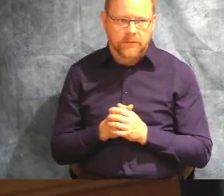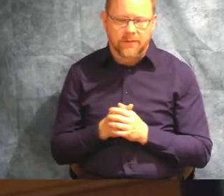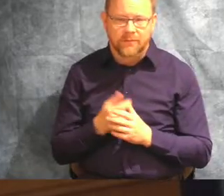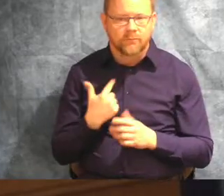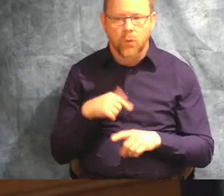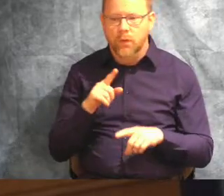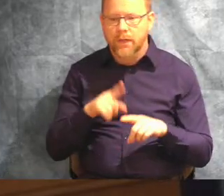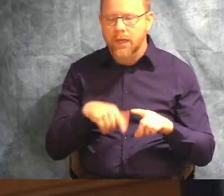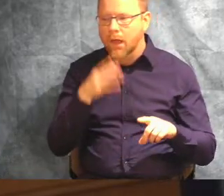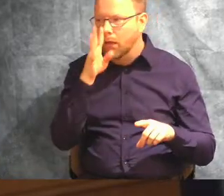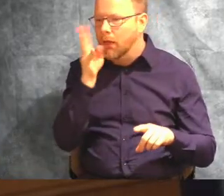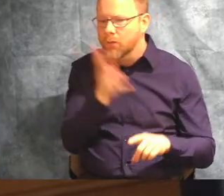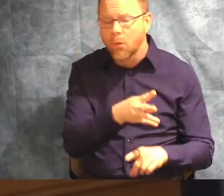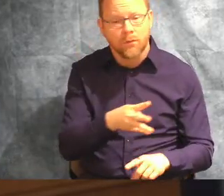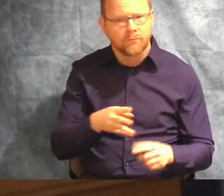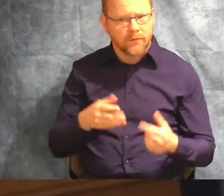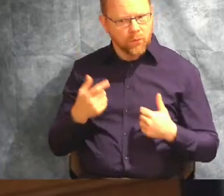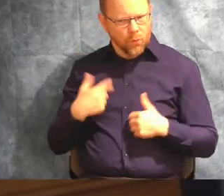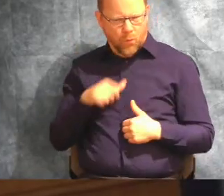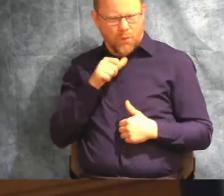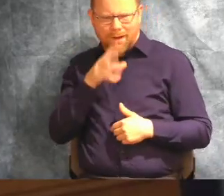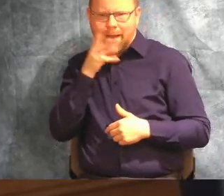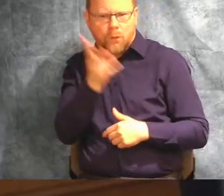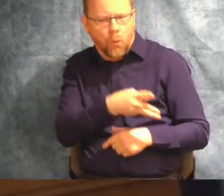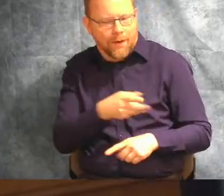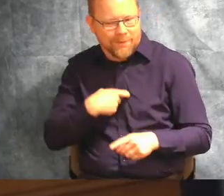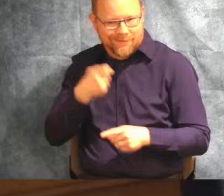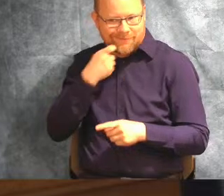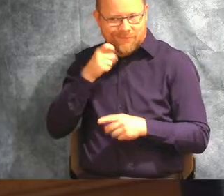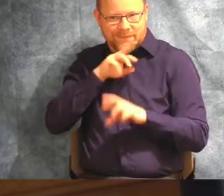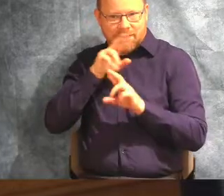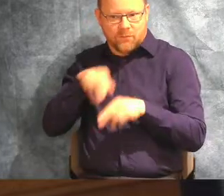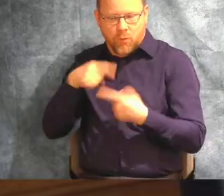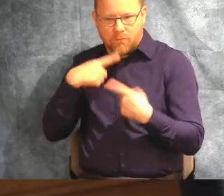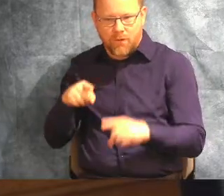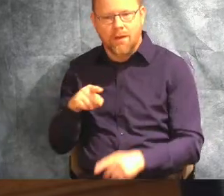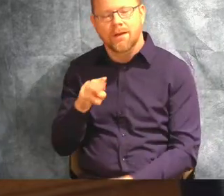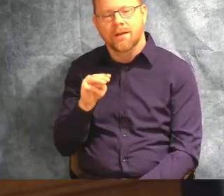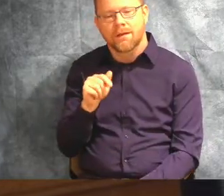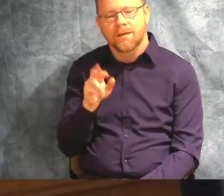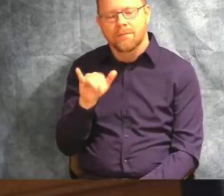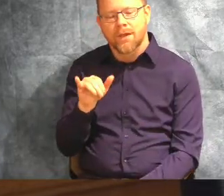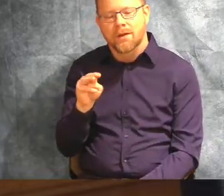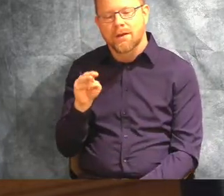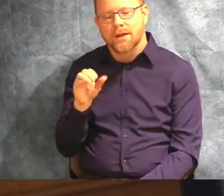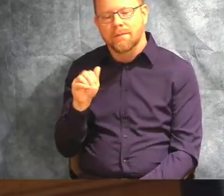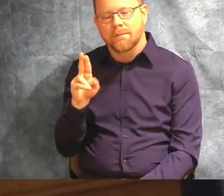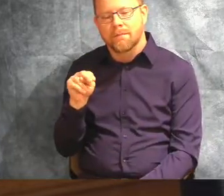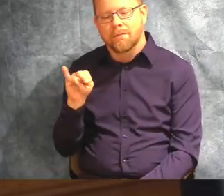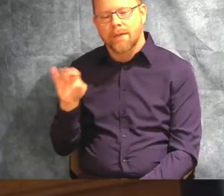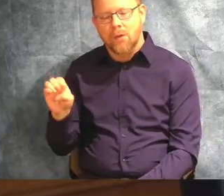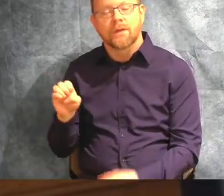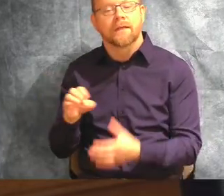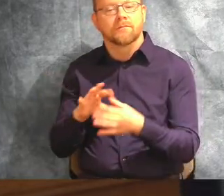that. I'm not saying we are. This just came out. Mary Maui talked to me about Cradle Cincinnati.